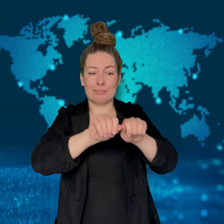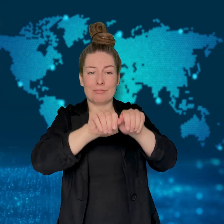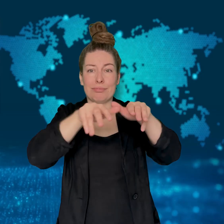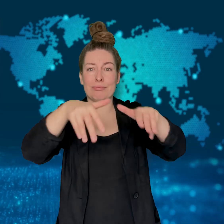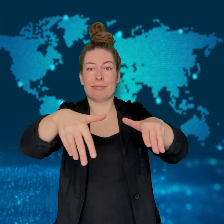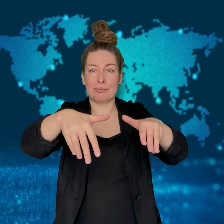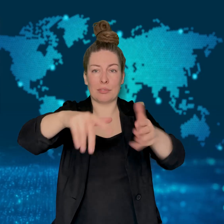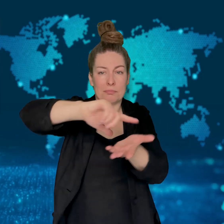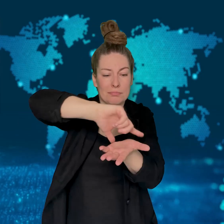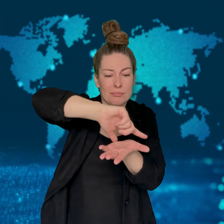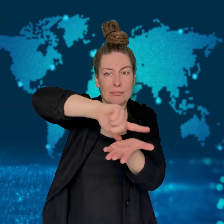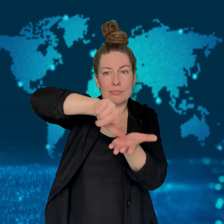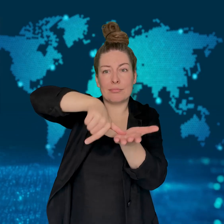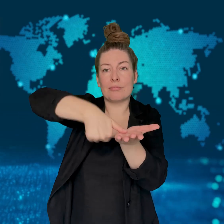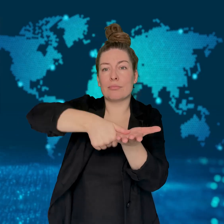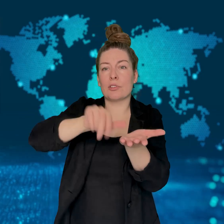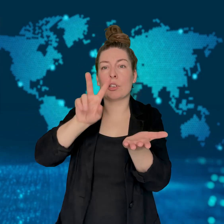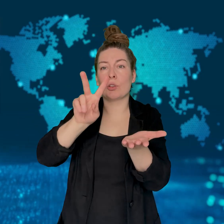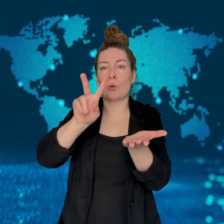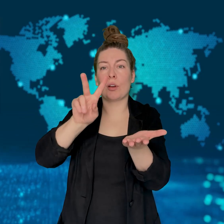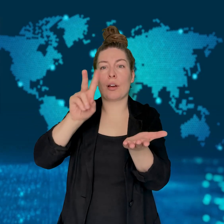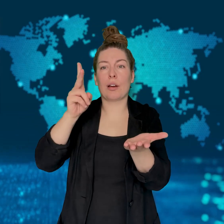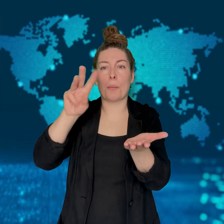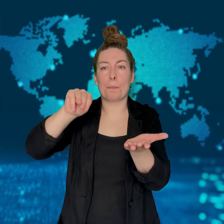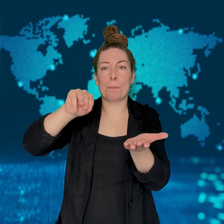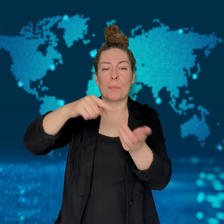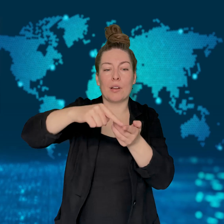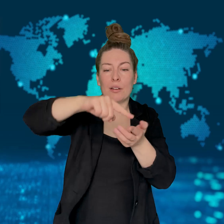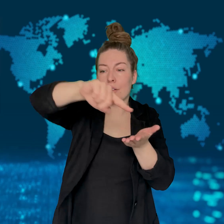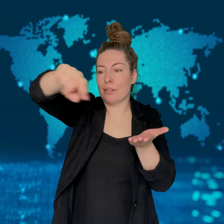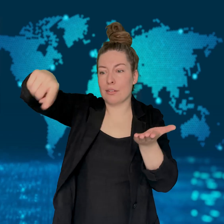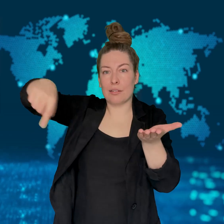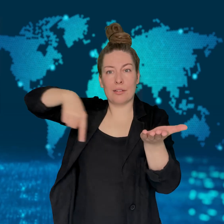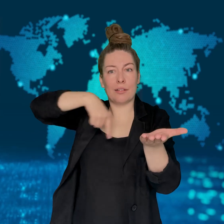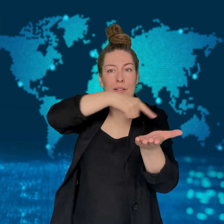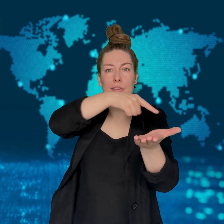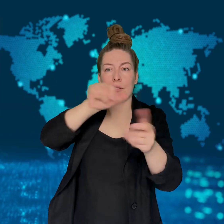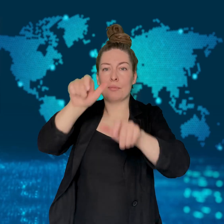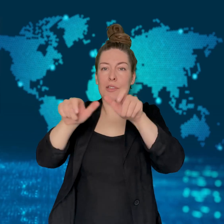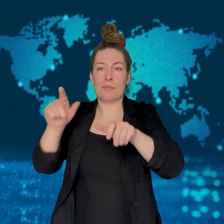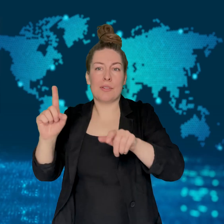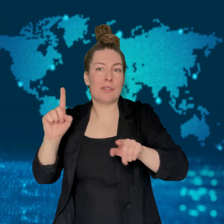The debris caused an international airport to close.